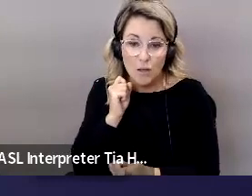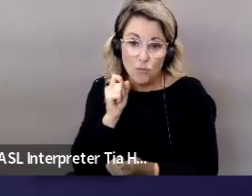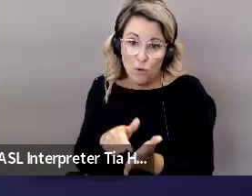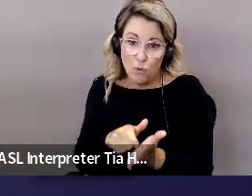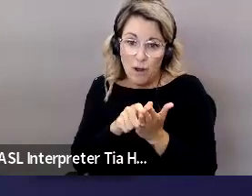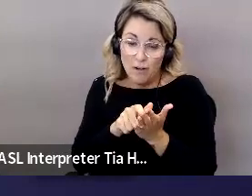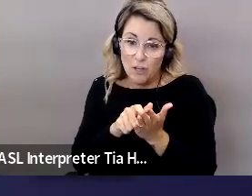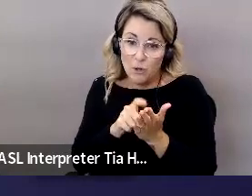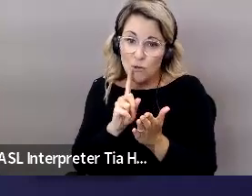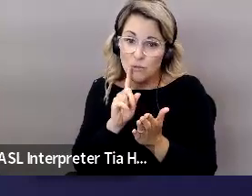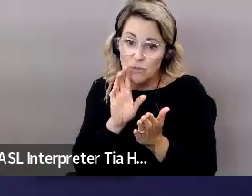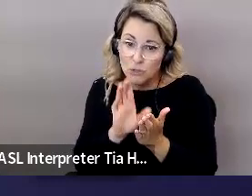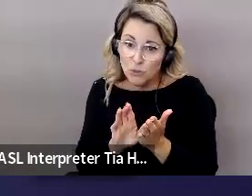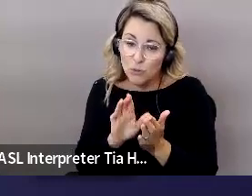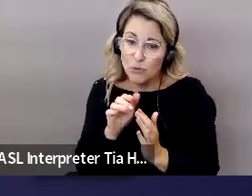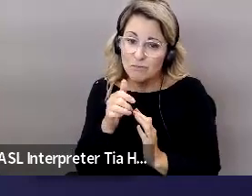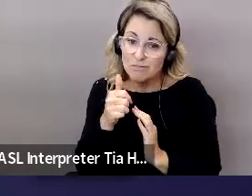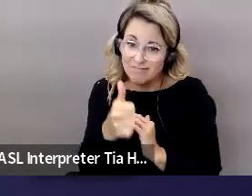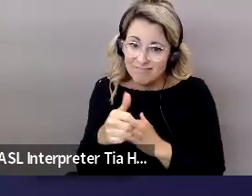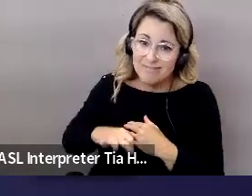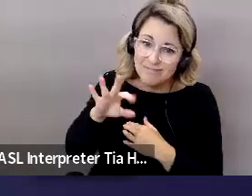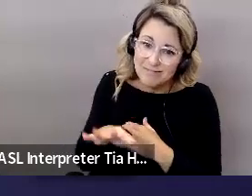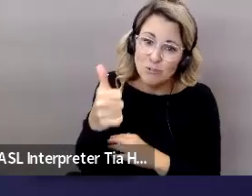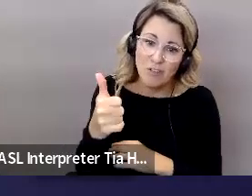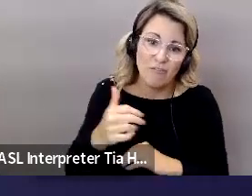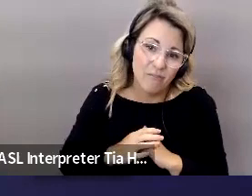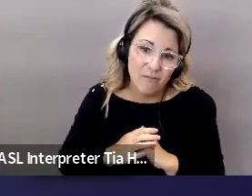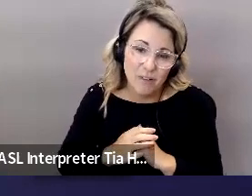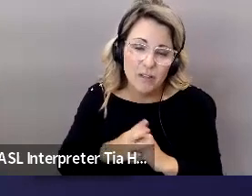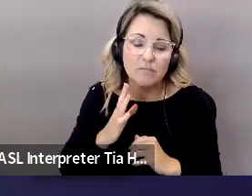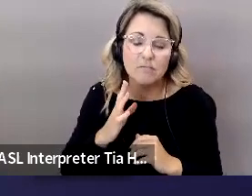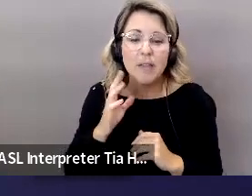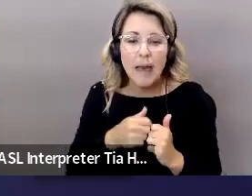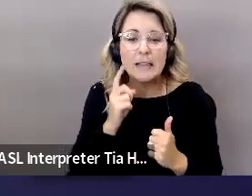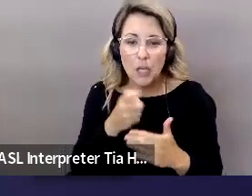of the project yourself in some way shape or form and that's what cost sharing, or even matching,